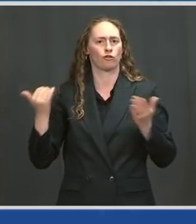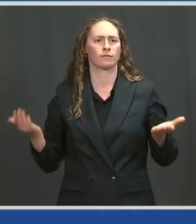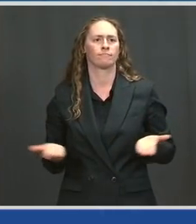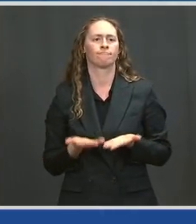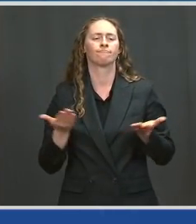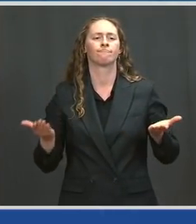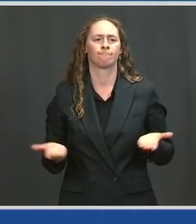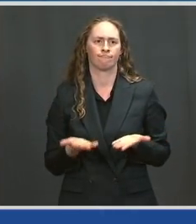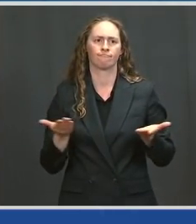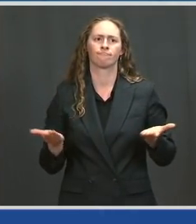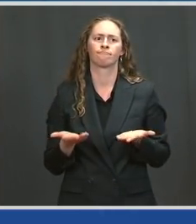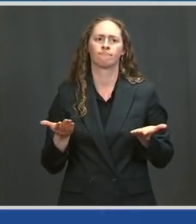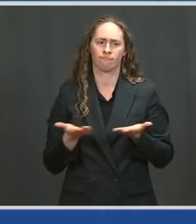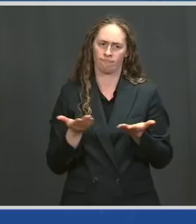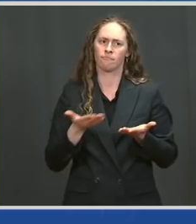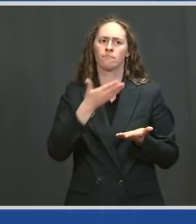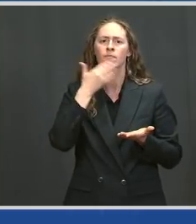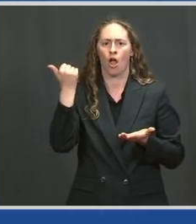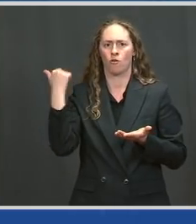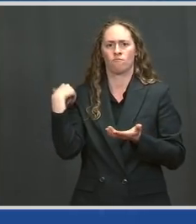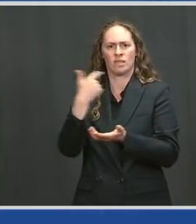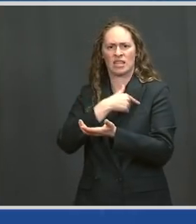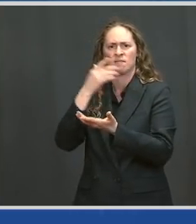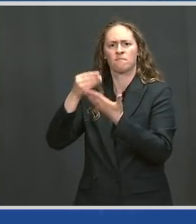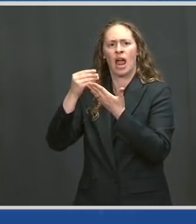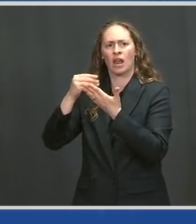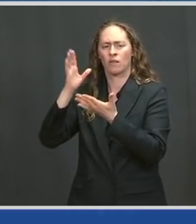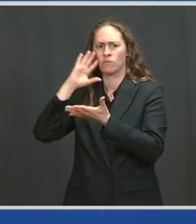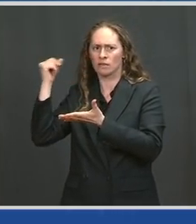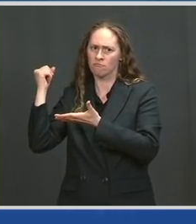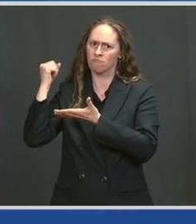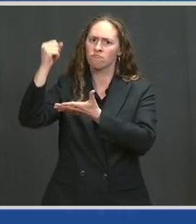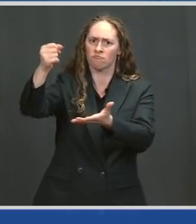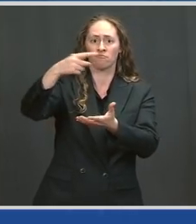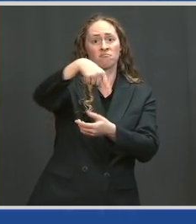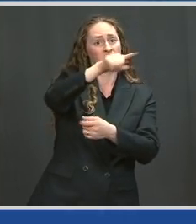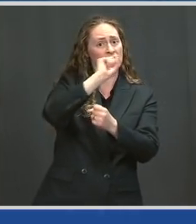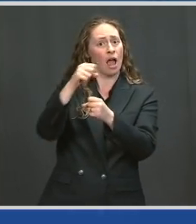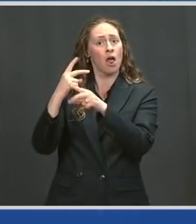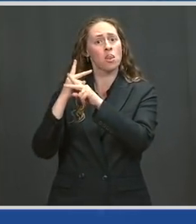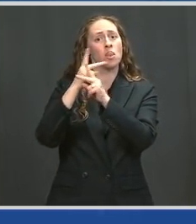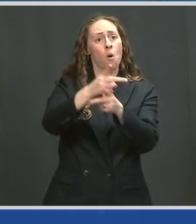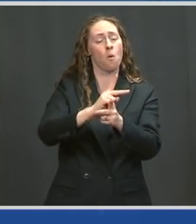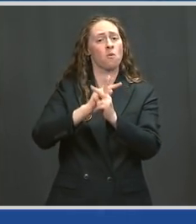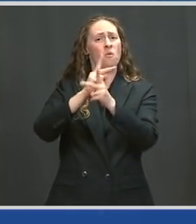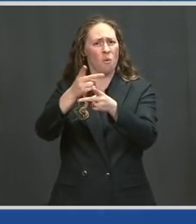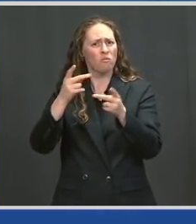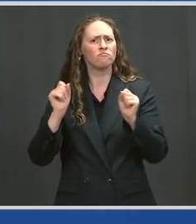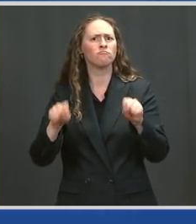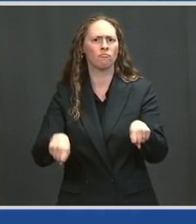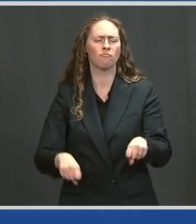Instead of consigning millions of American children to under-resourced schools, let's get each and every child